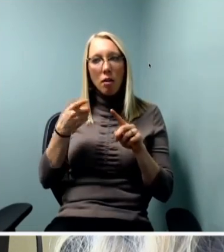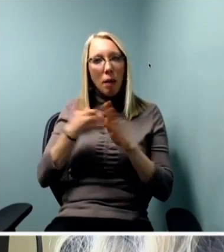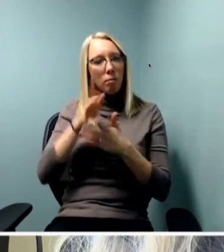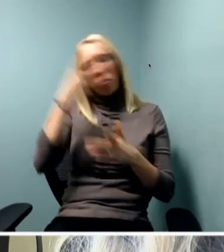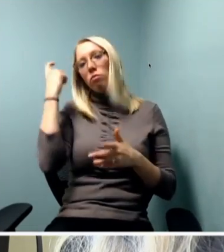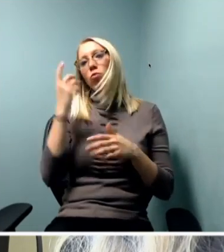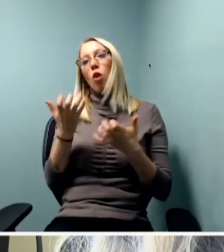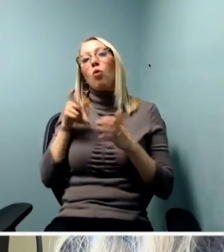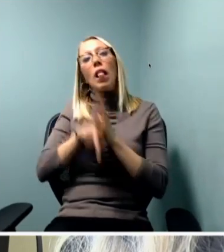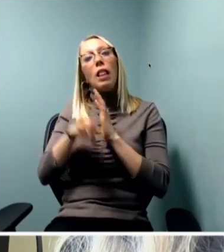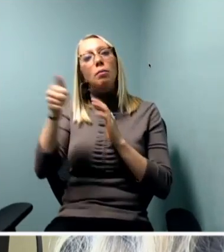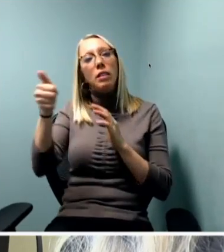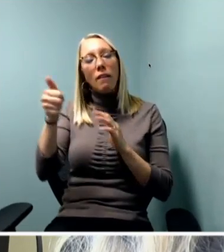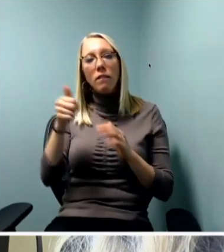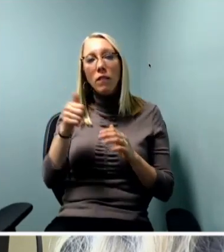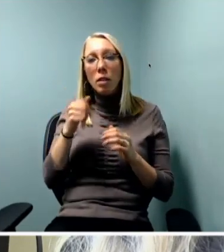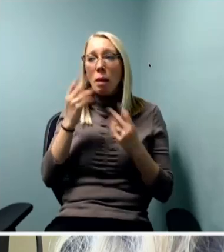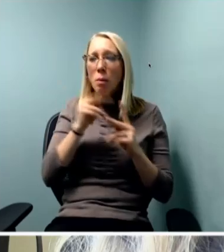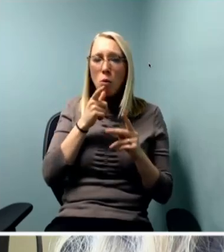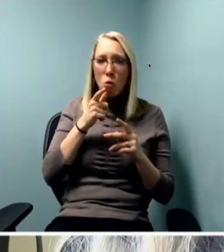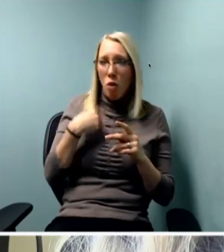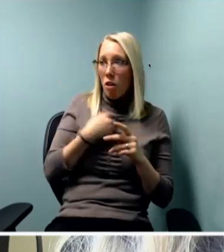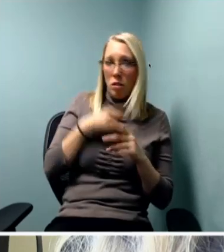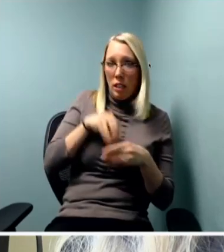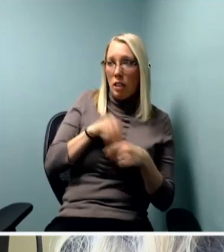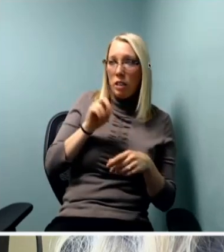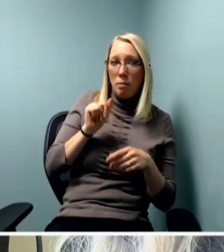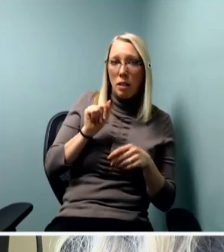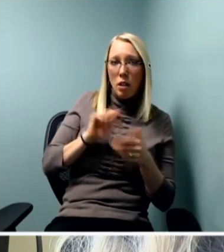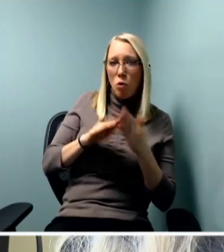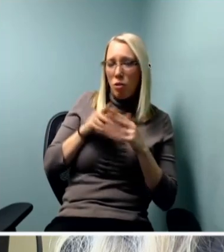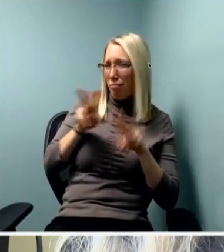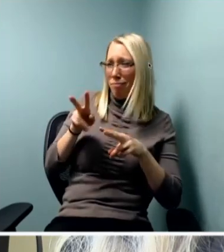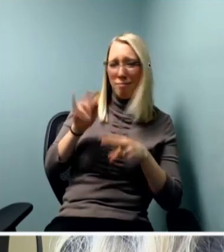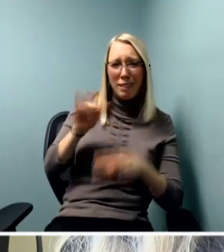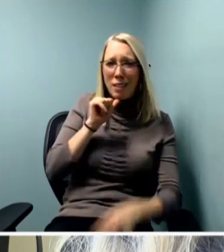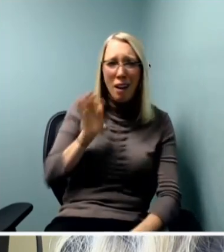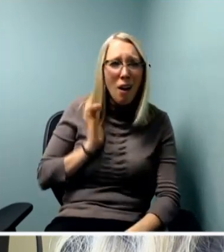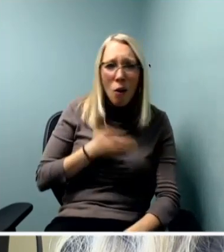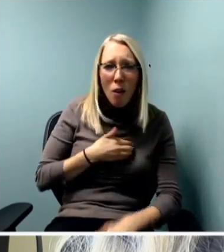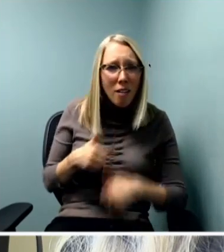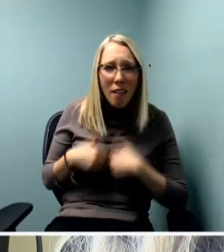say "That's not our life." That's not how we view this.